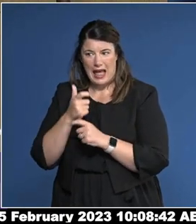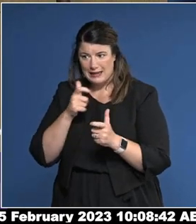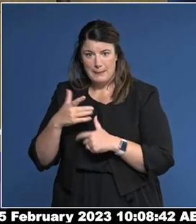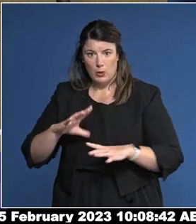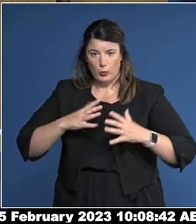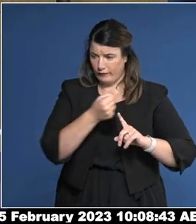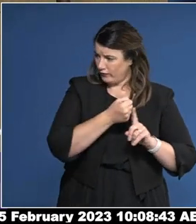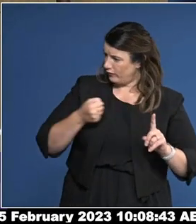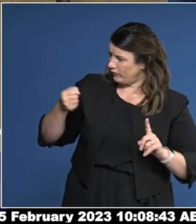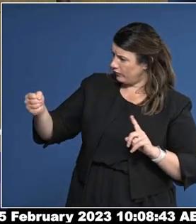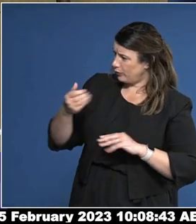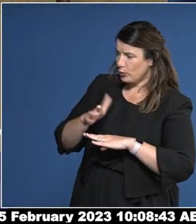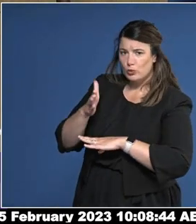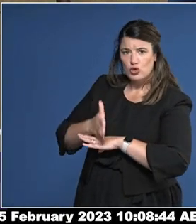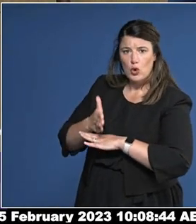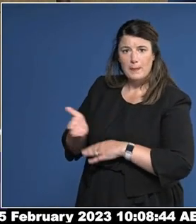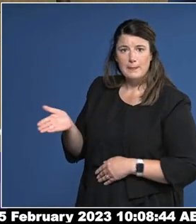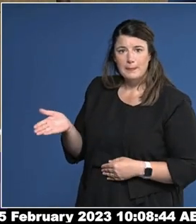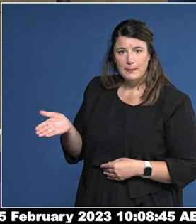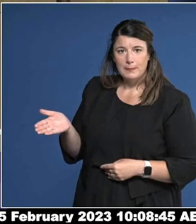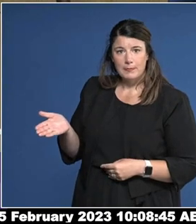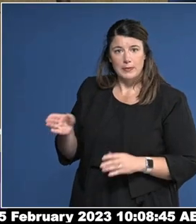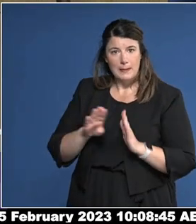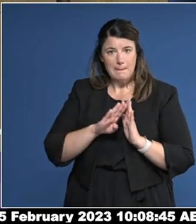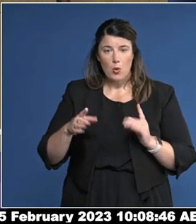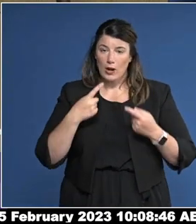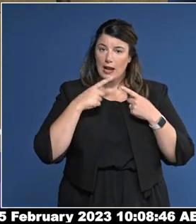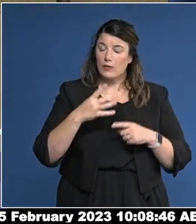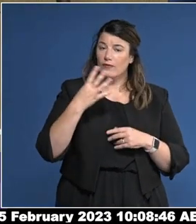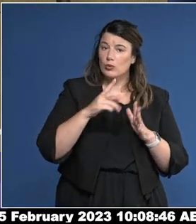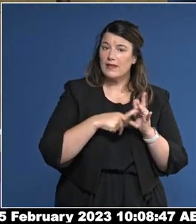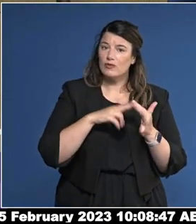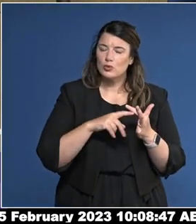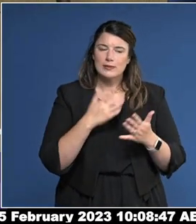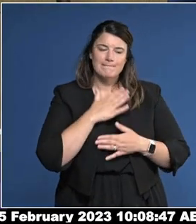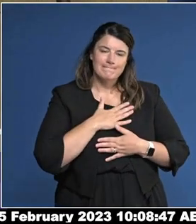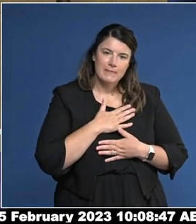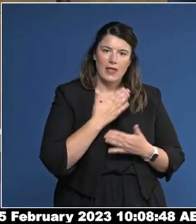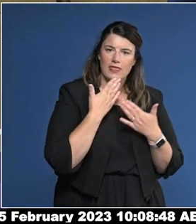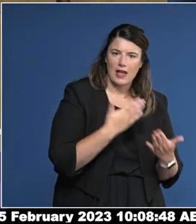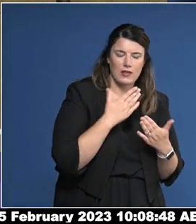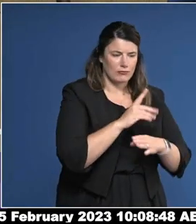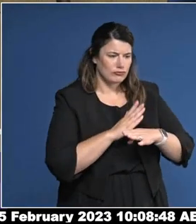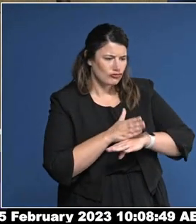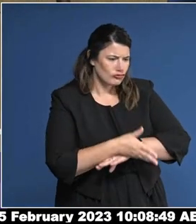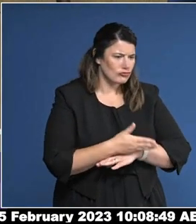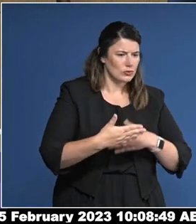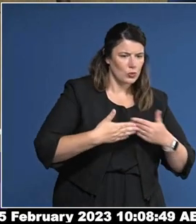The board in a public announcement on 14 June expressed appreciation for all her contributions and wished her well.